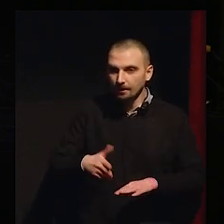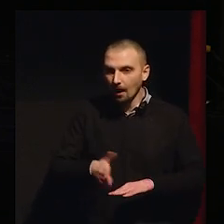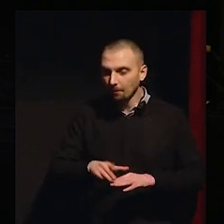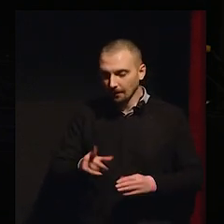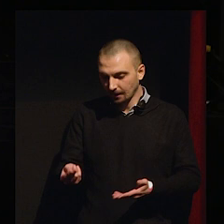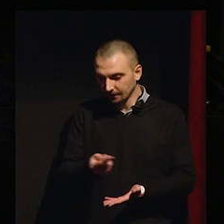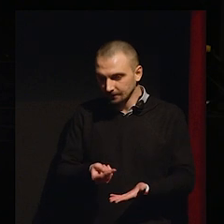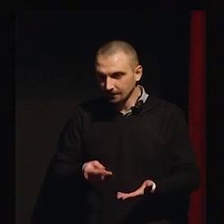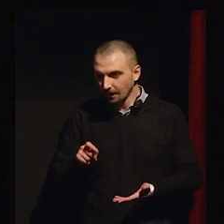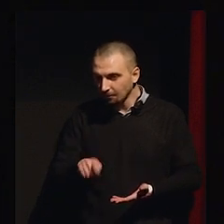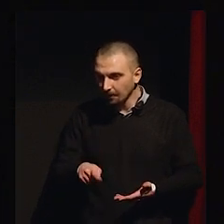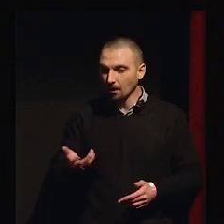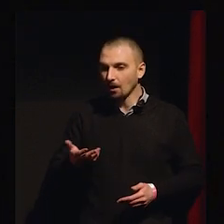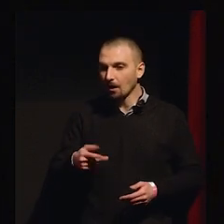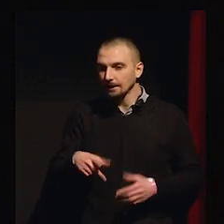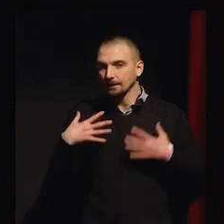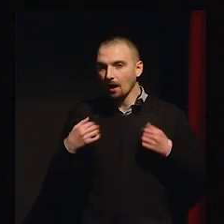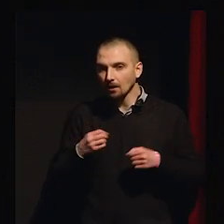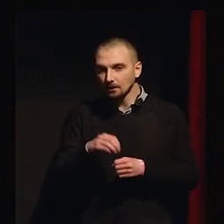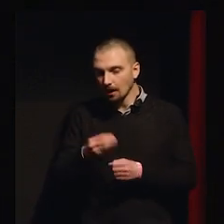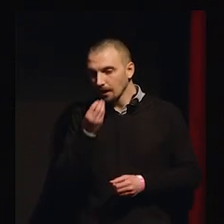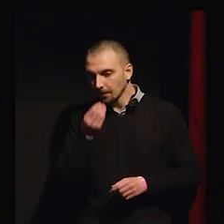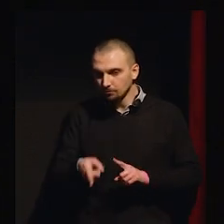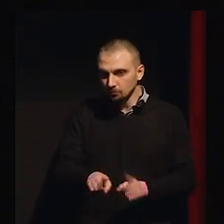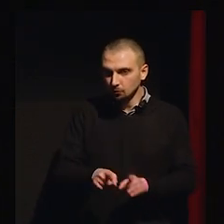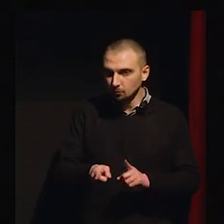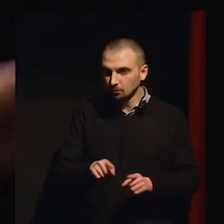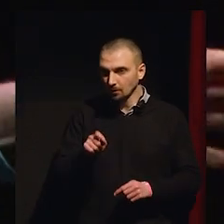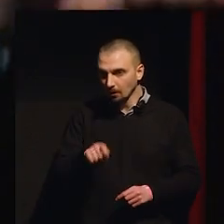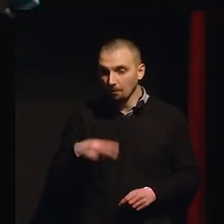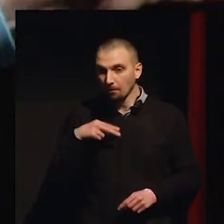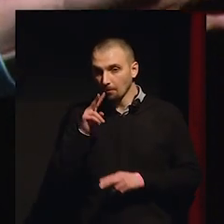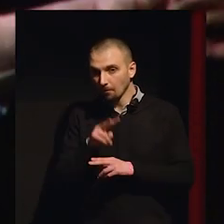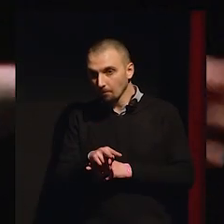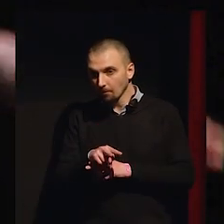in a budget-friendly and healthy way. Then one day, we saw an immigrant mom